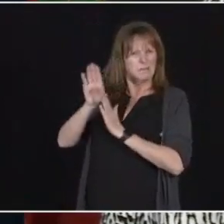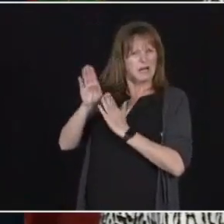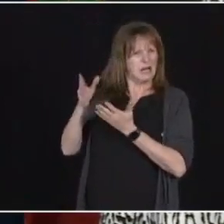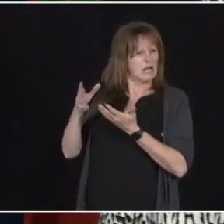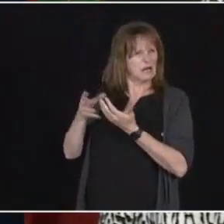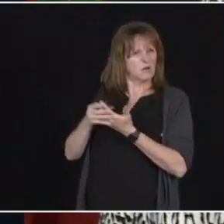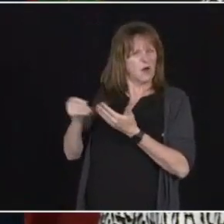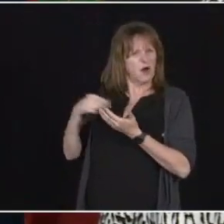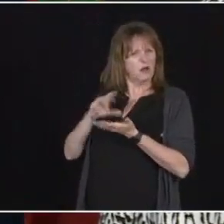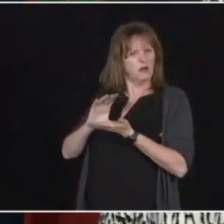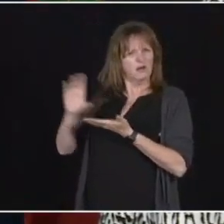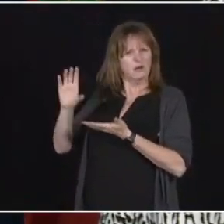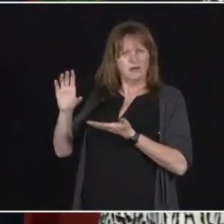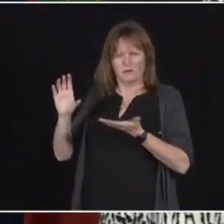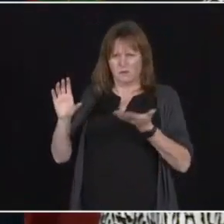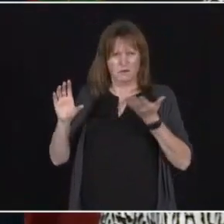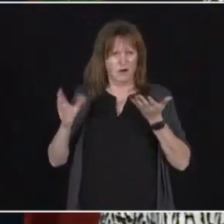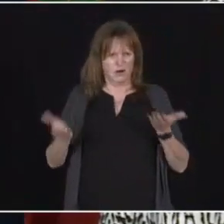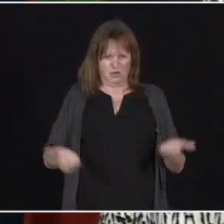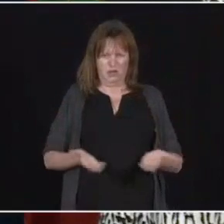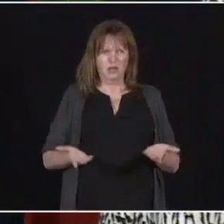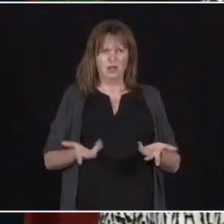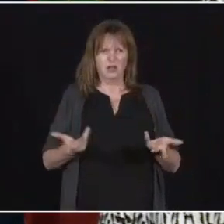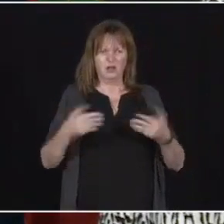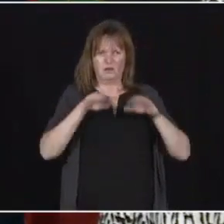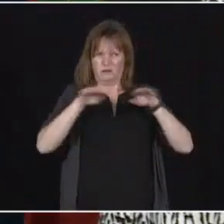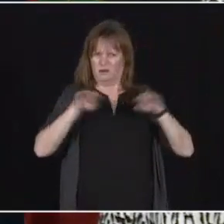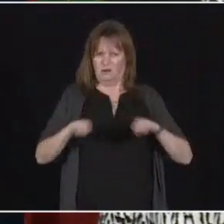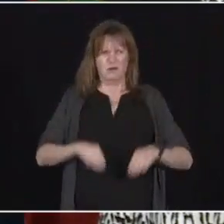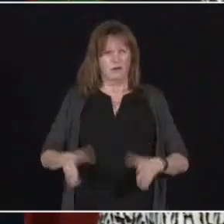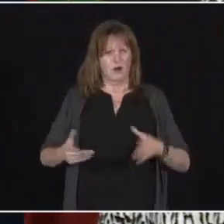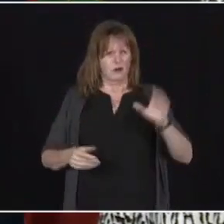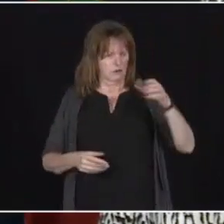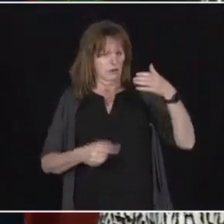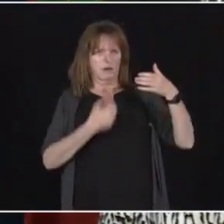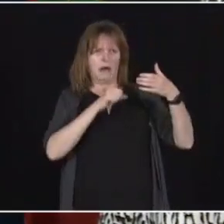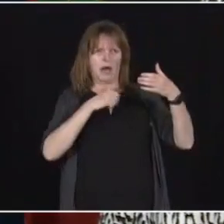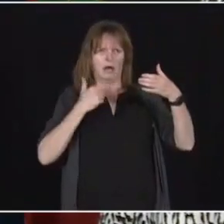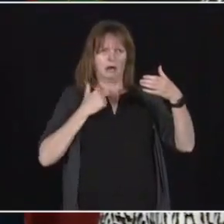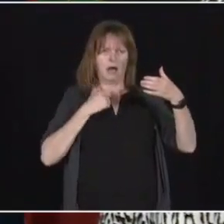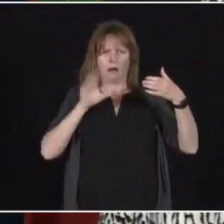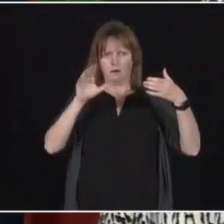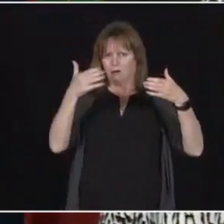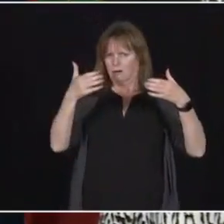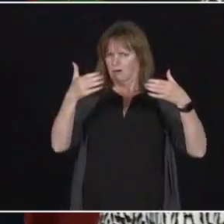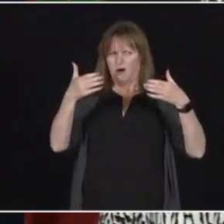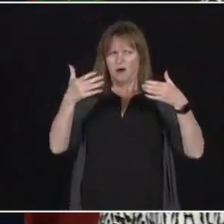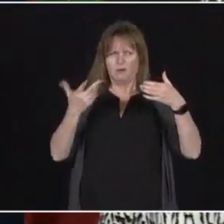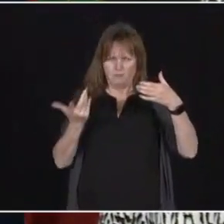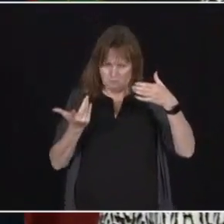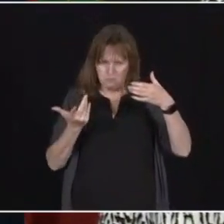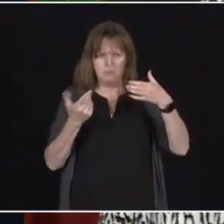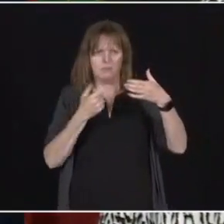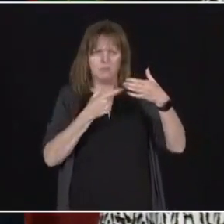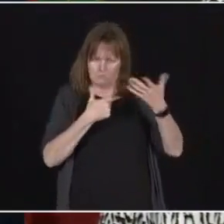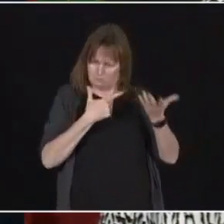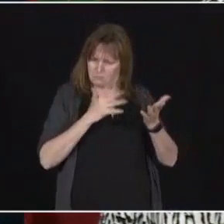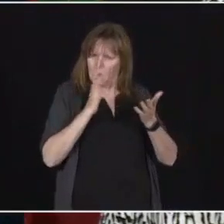China, we are only exporting 3 billion. Made in Canada, and I know if we put that on the shelf, they are two identical products and